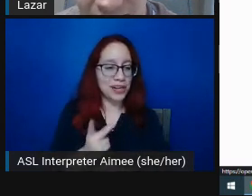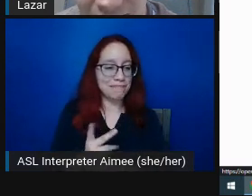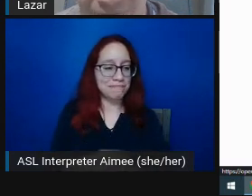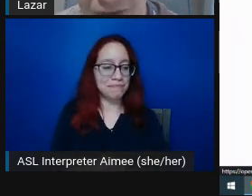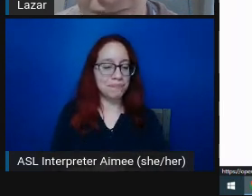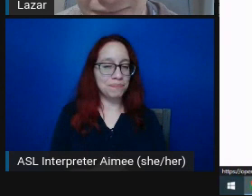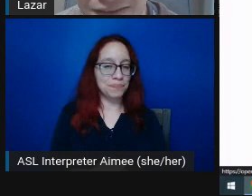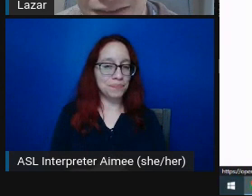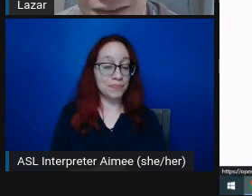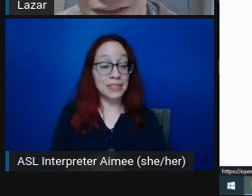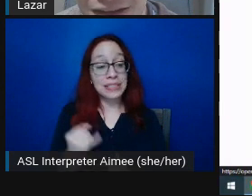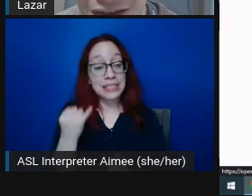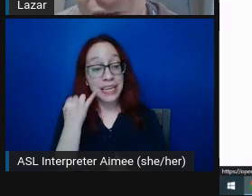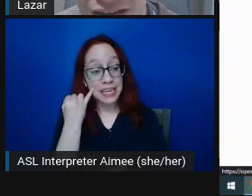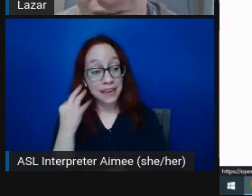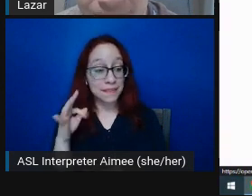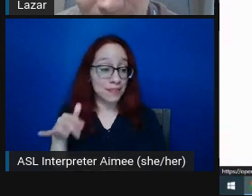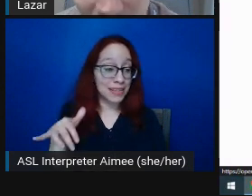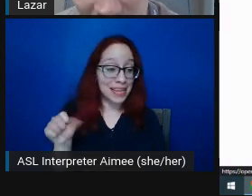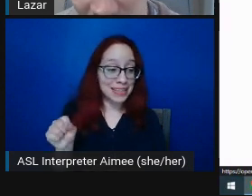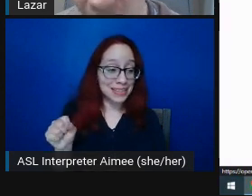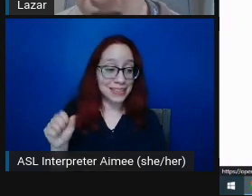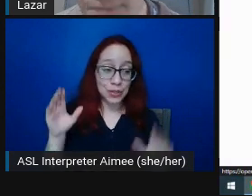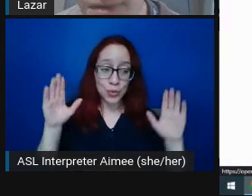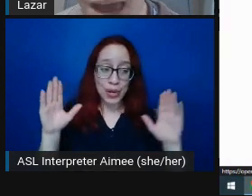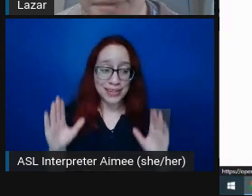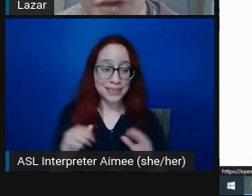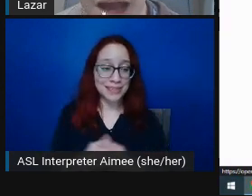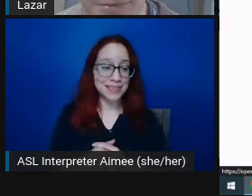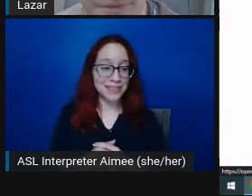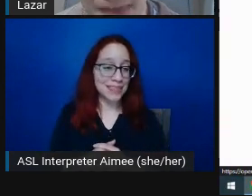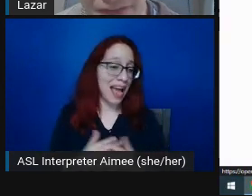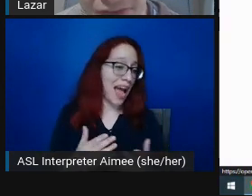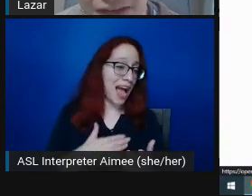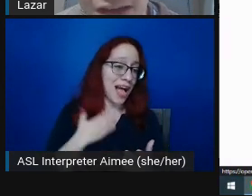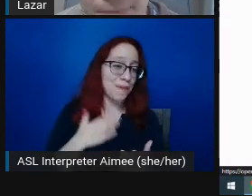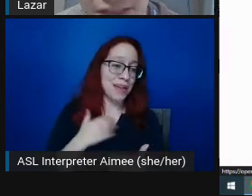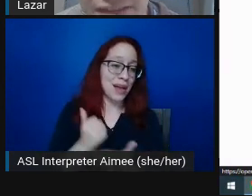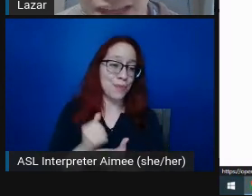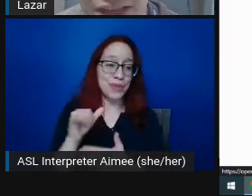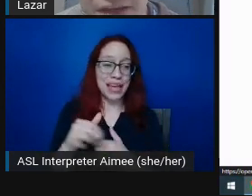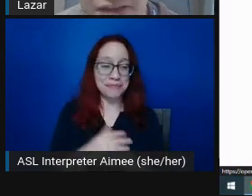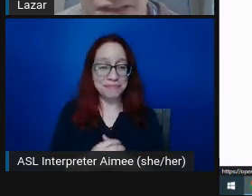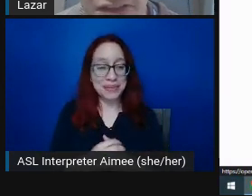If yes, great, I'll be happy to help you with that. Please add me on LinkedIn.